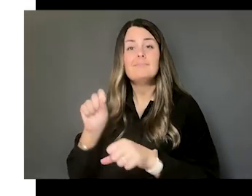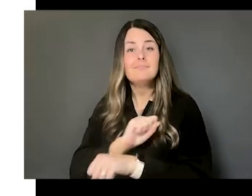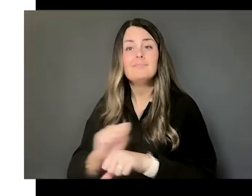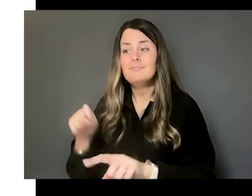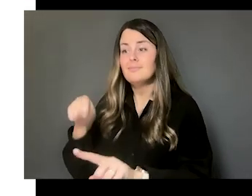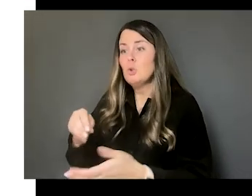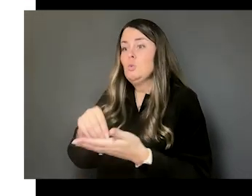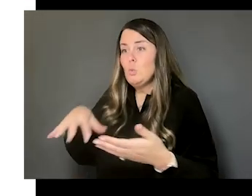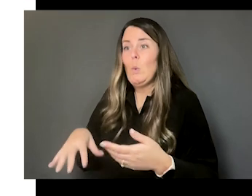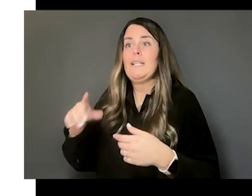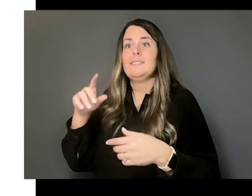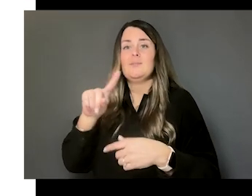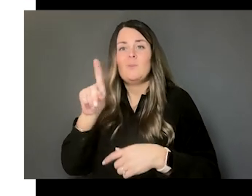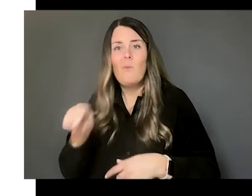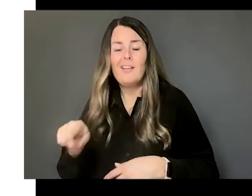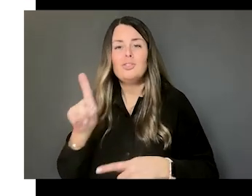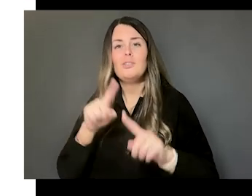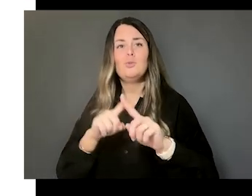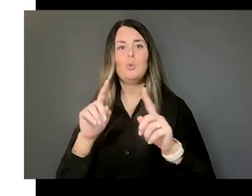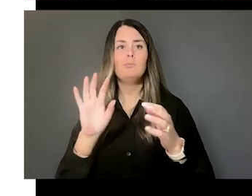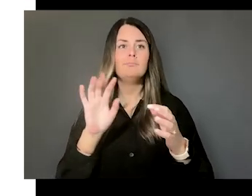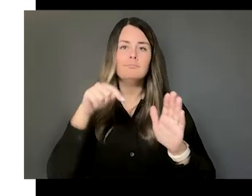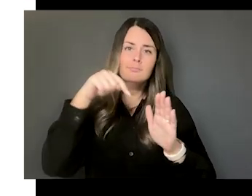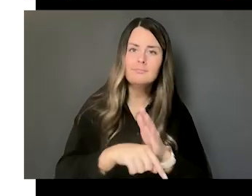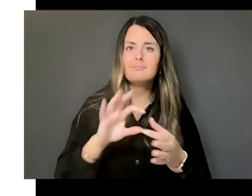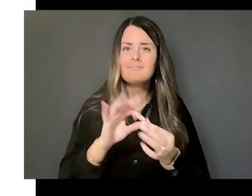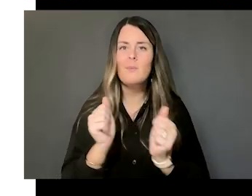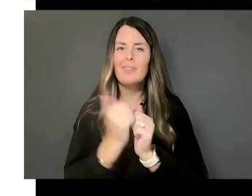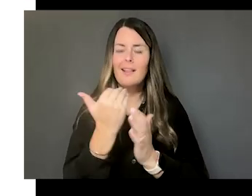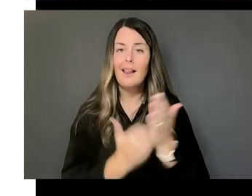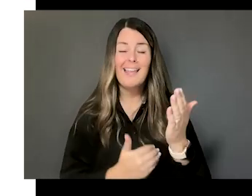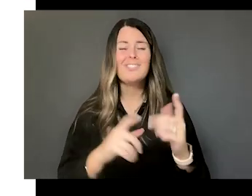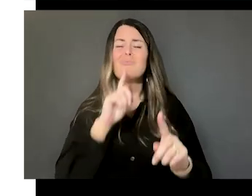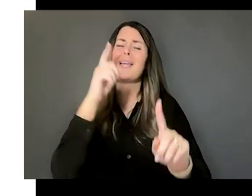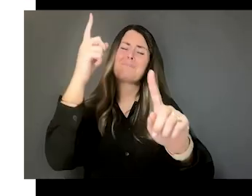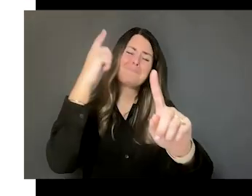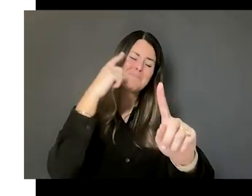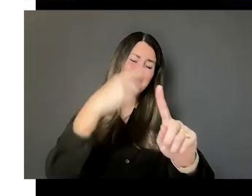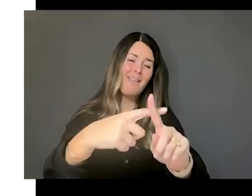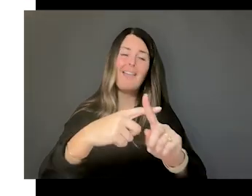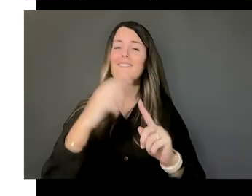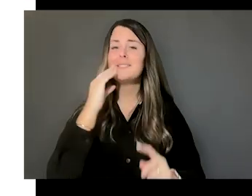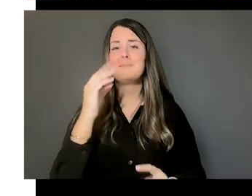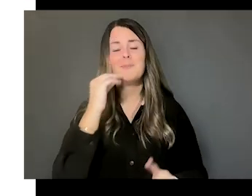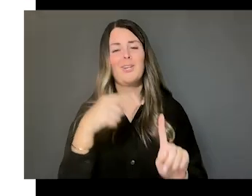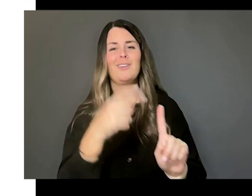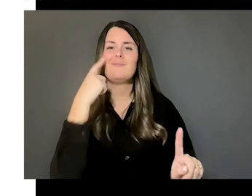It was just such a positive experience for this teacher. And she you could just see how proud she was.